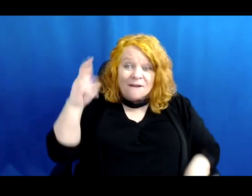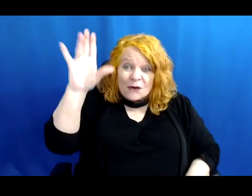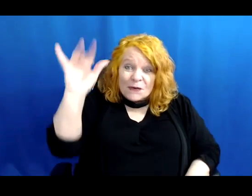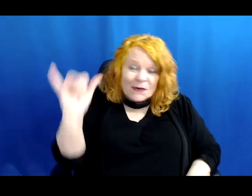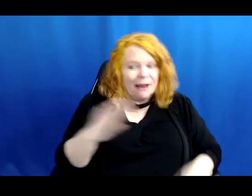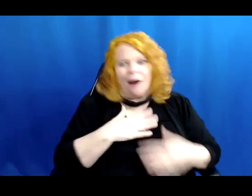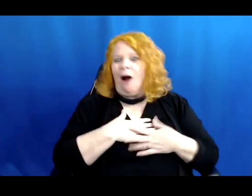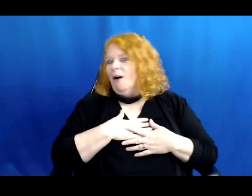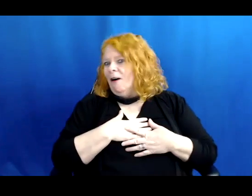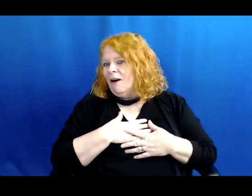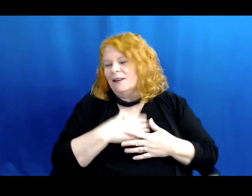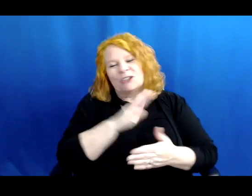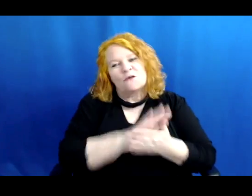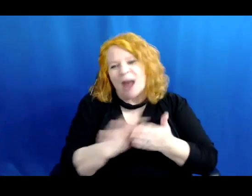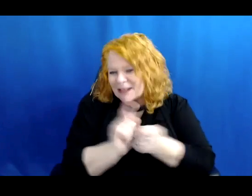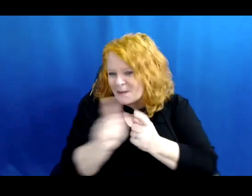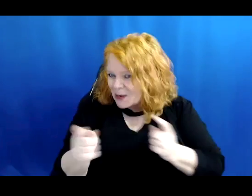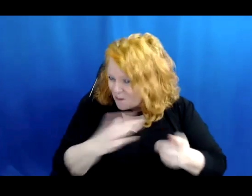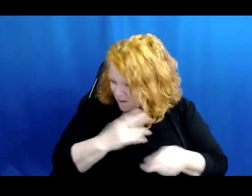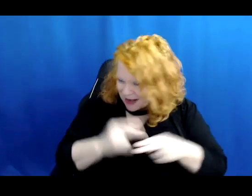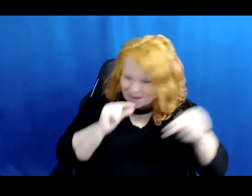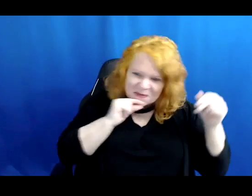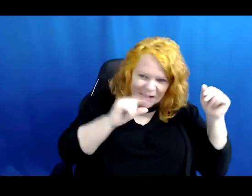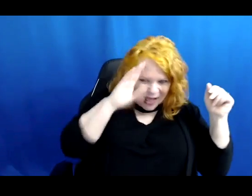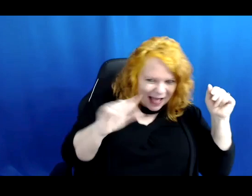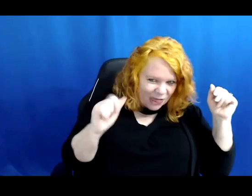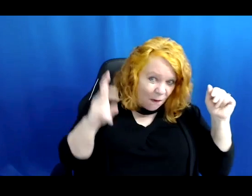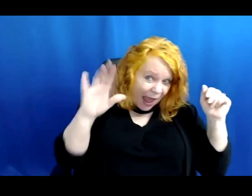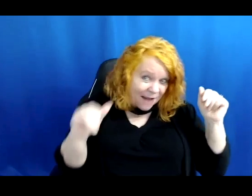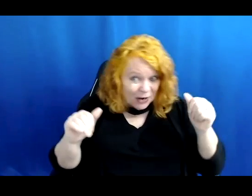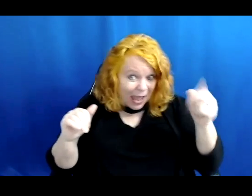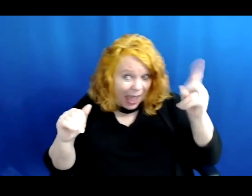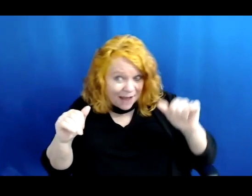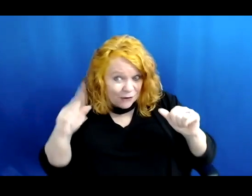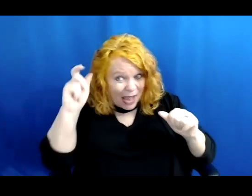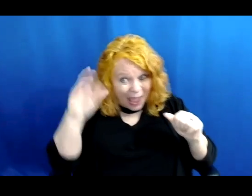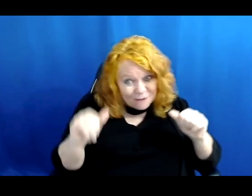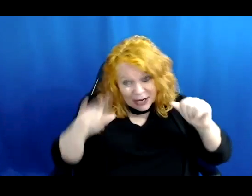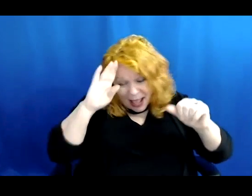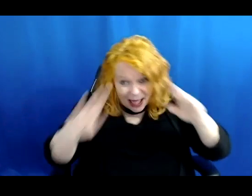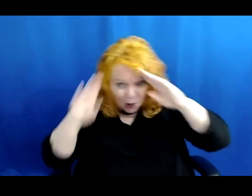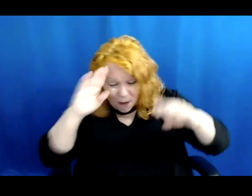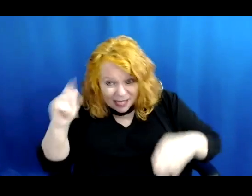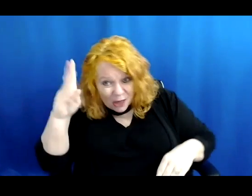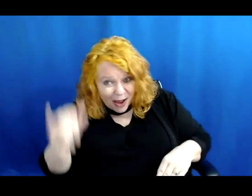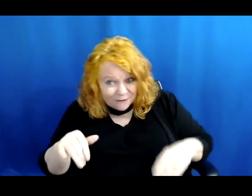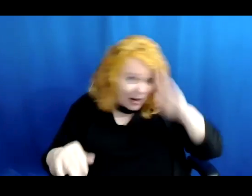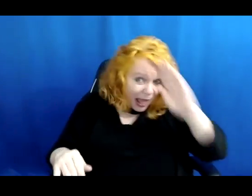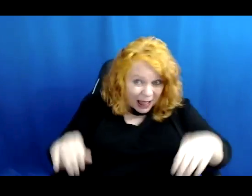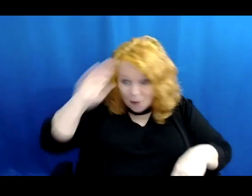I am Gwyn. Hello Avery, Avery Avery. Hello Avery, Avery, Avery. Hello Avery, Avery, Avery.